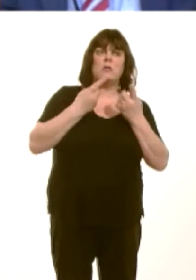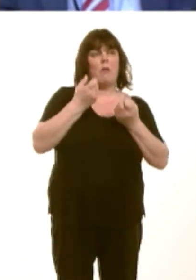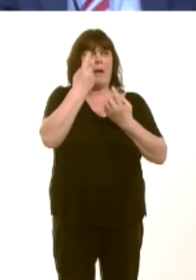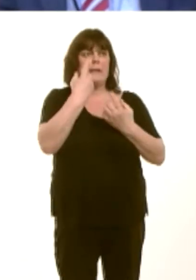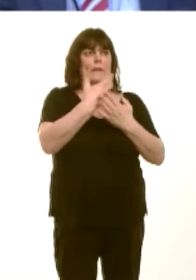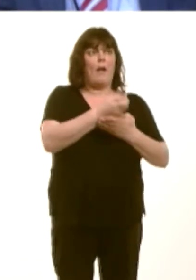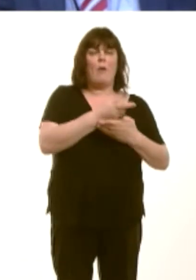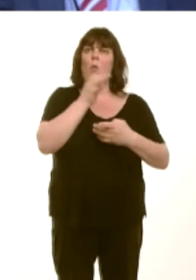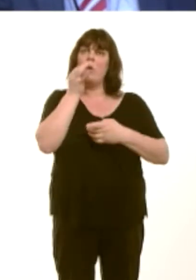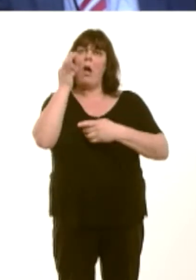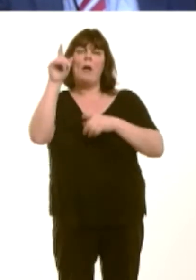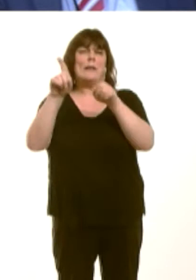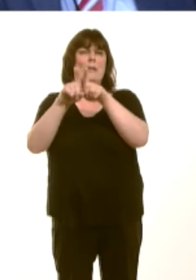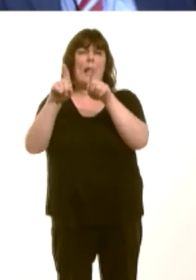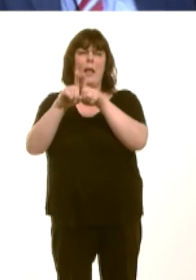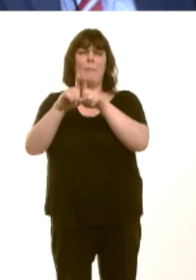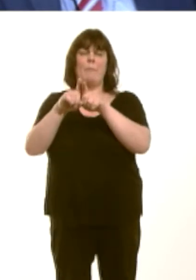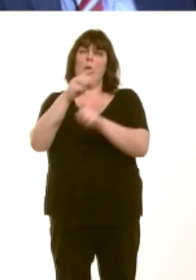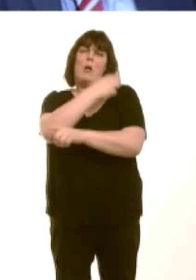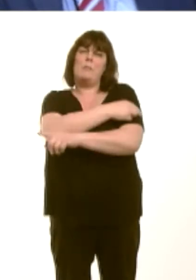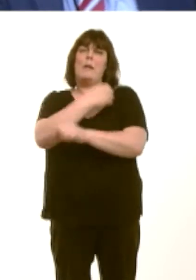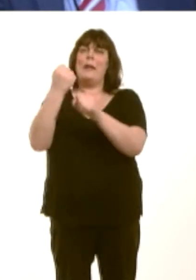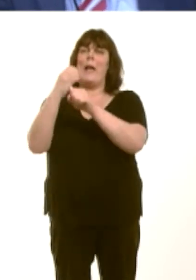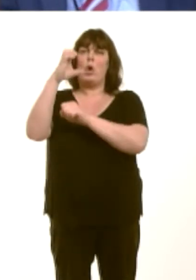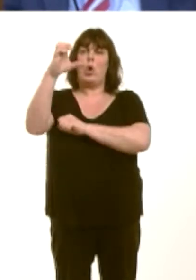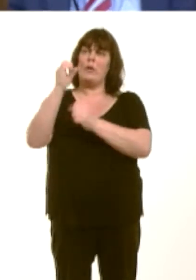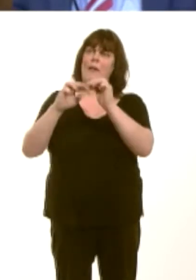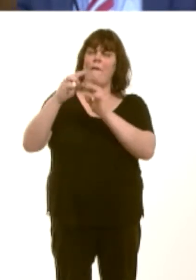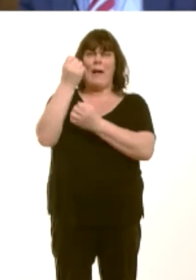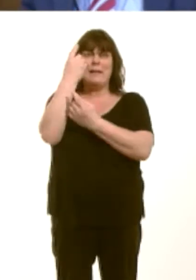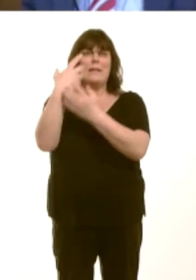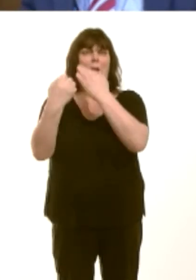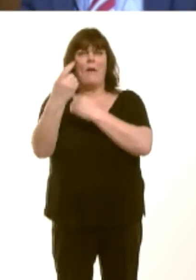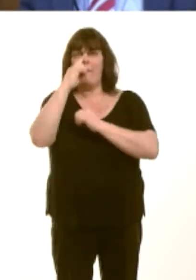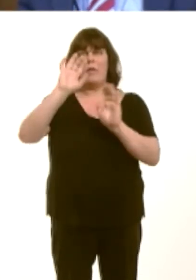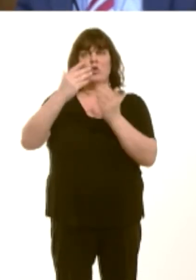for the local health board to consider as to how the service can be maintained and kept safe, because itís quite clear that it wouldnít be in the future.